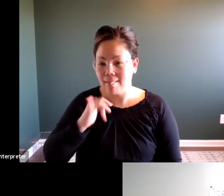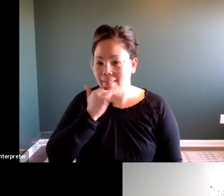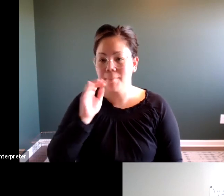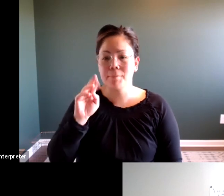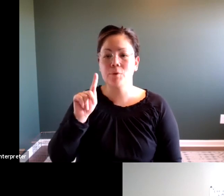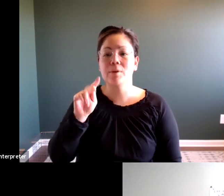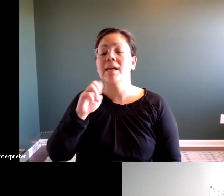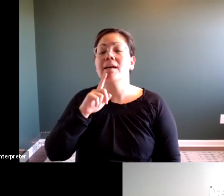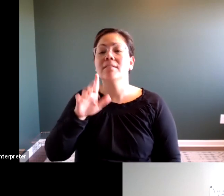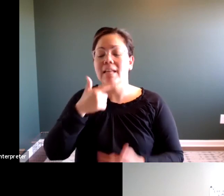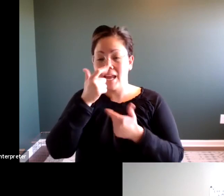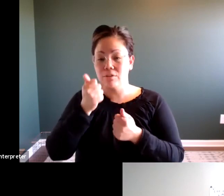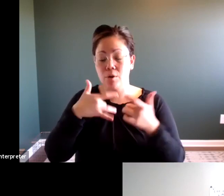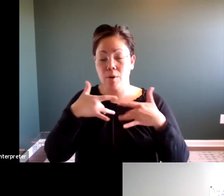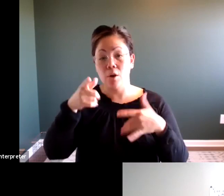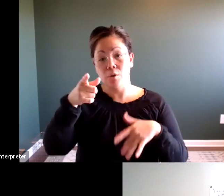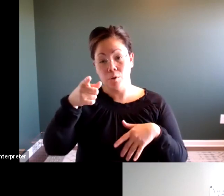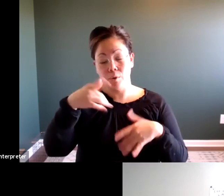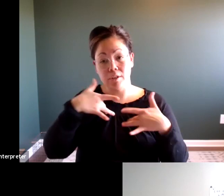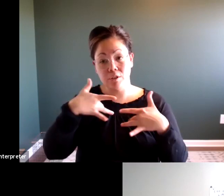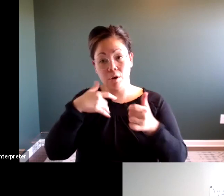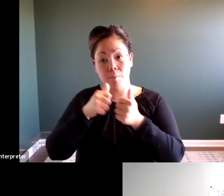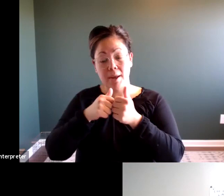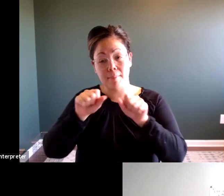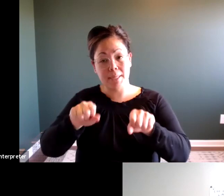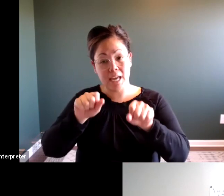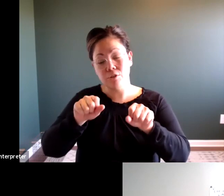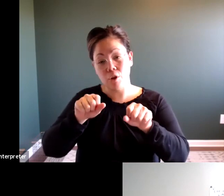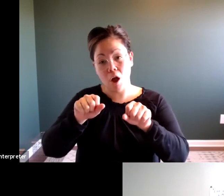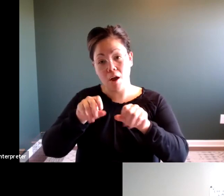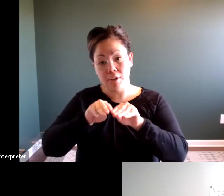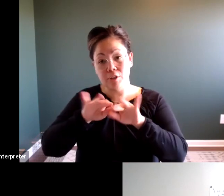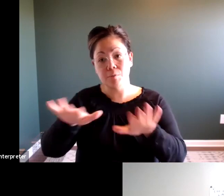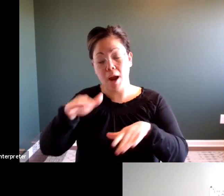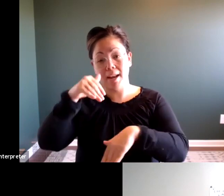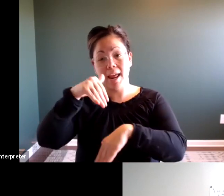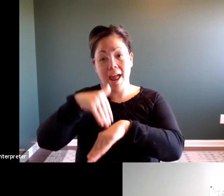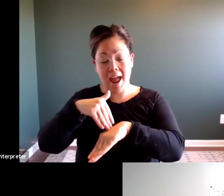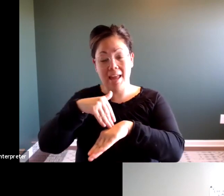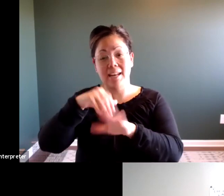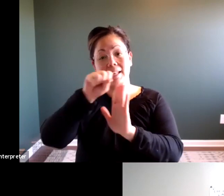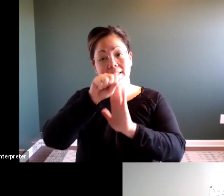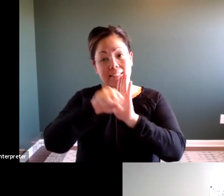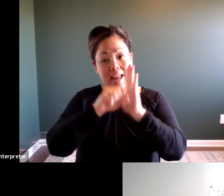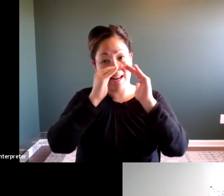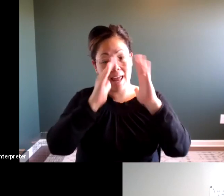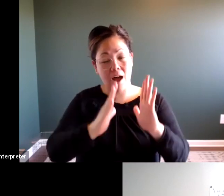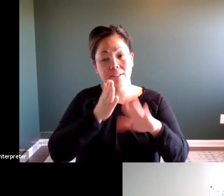Are you concerned with potential spread at the State House after it was announced that legislators will not be mandated to wear masks?